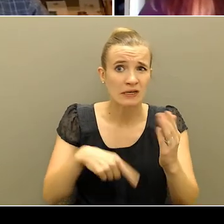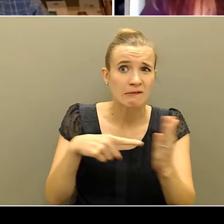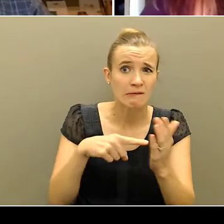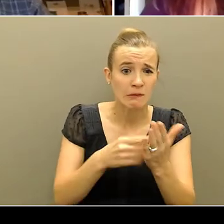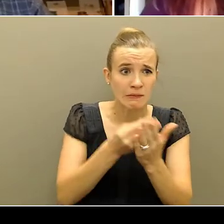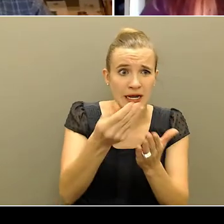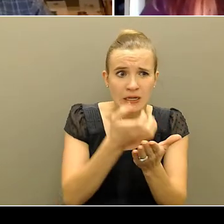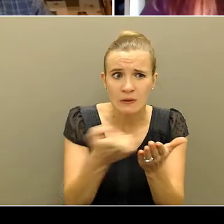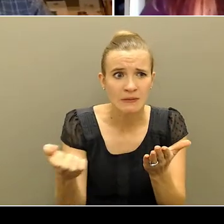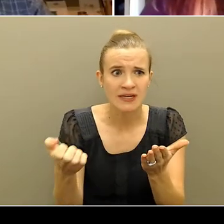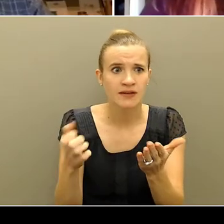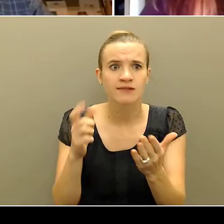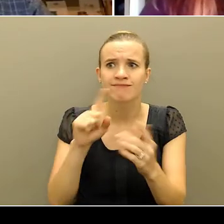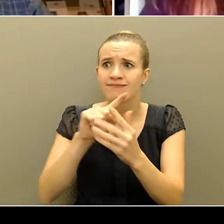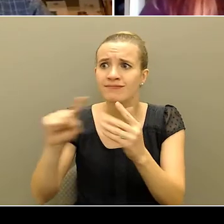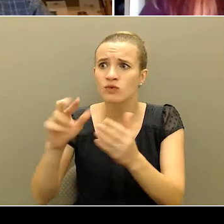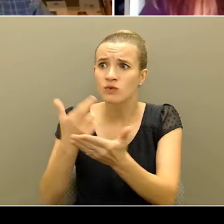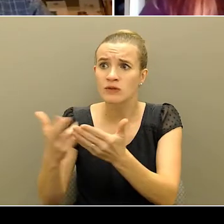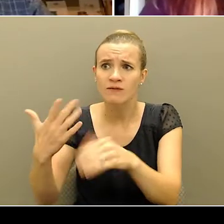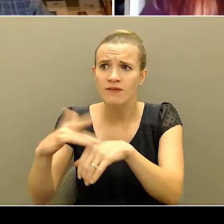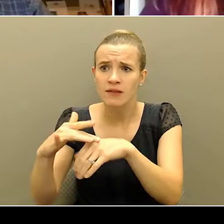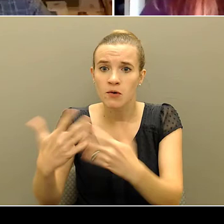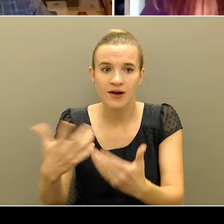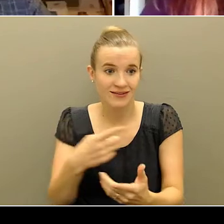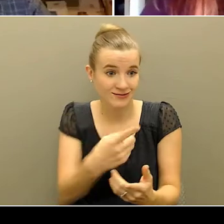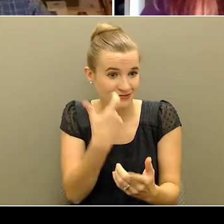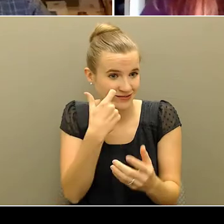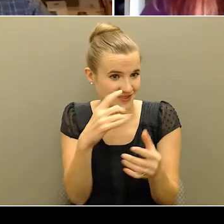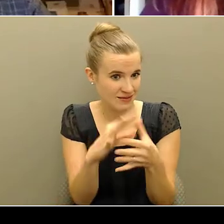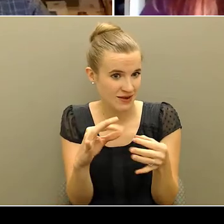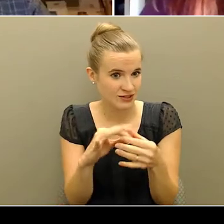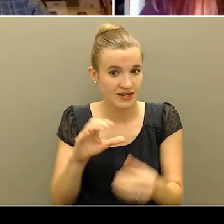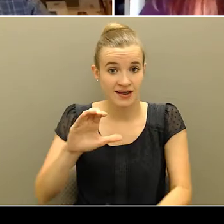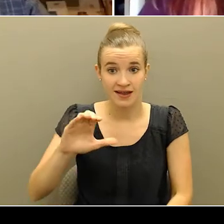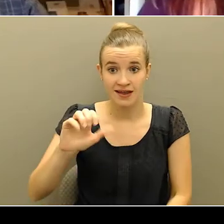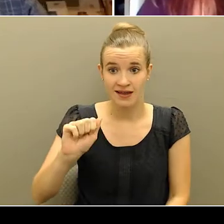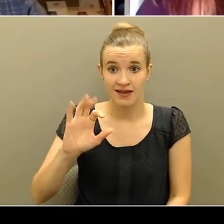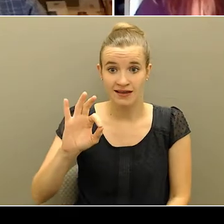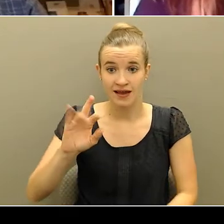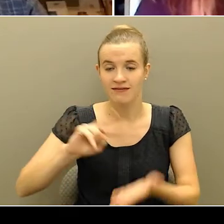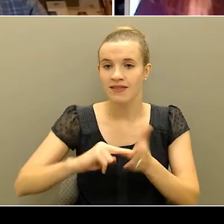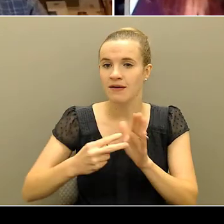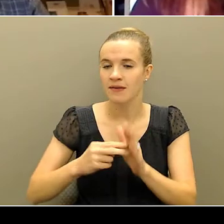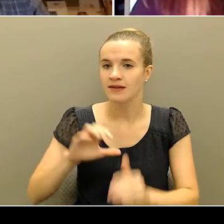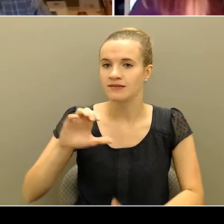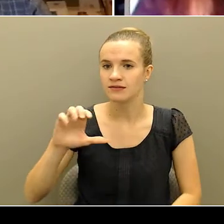challengedathletes.org it looks like. Yeah, it looks like a really cool organization. But that's one, one option.